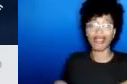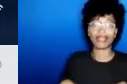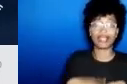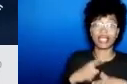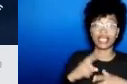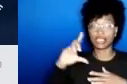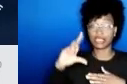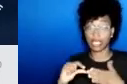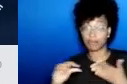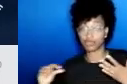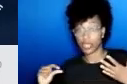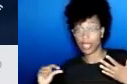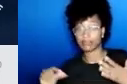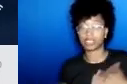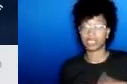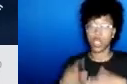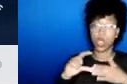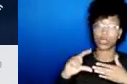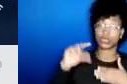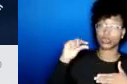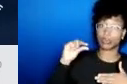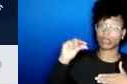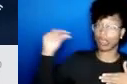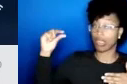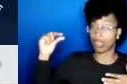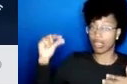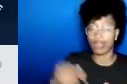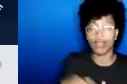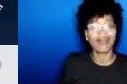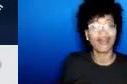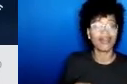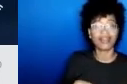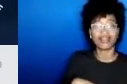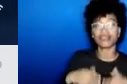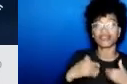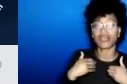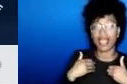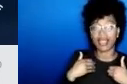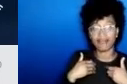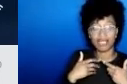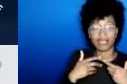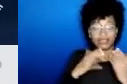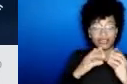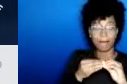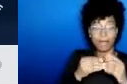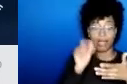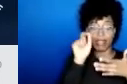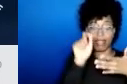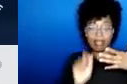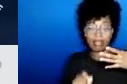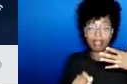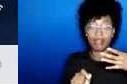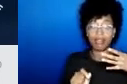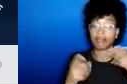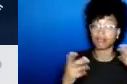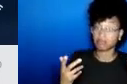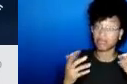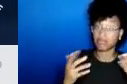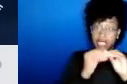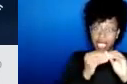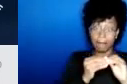superscripts. You can do numbered list and bulleted lists, and then you can also adjust